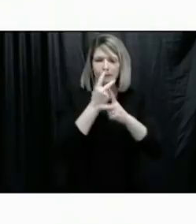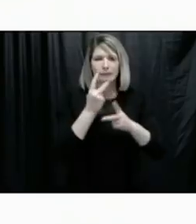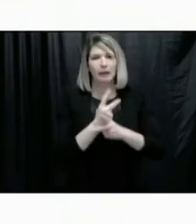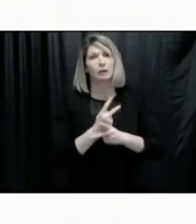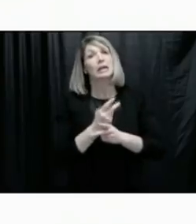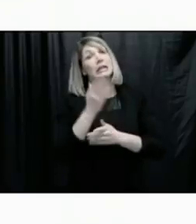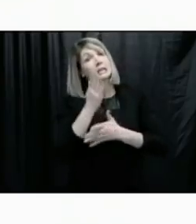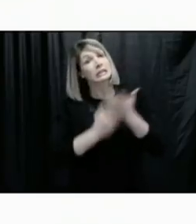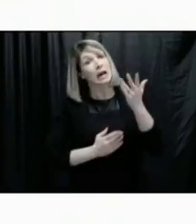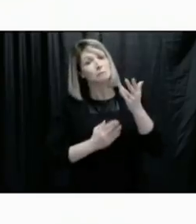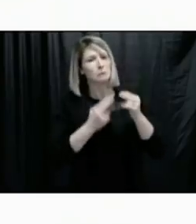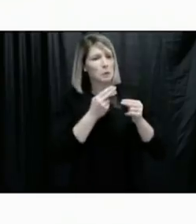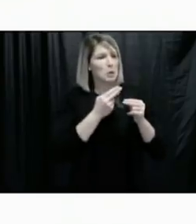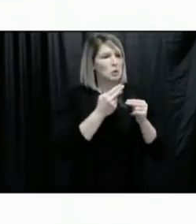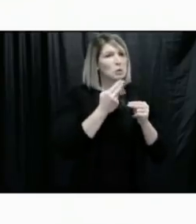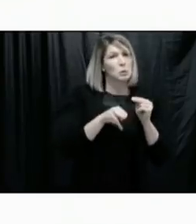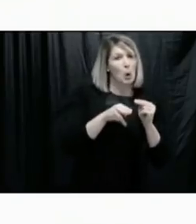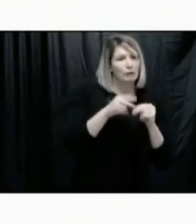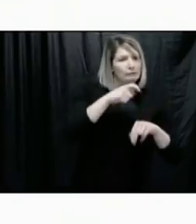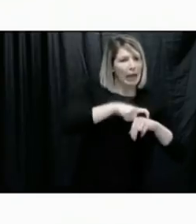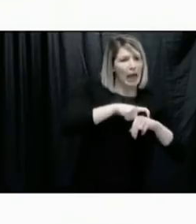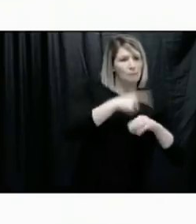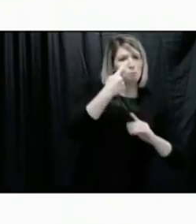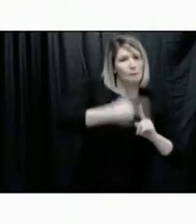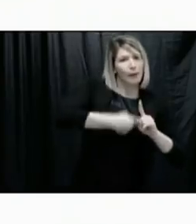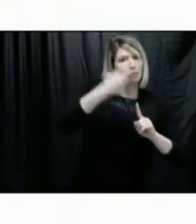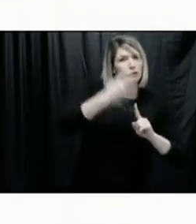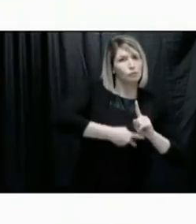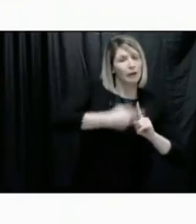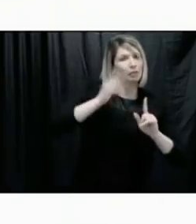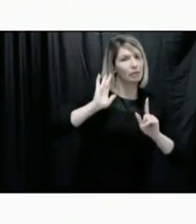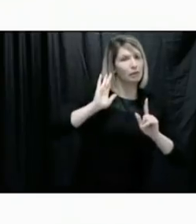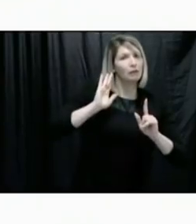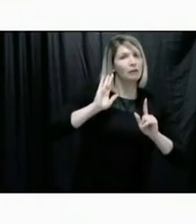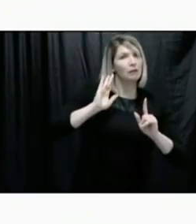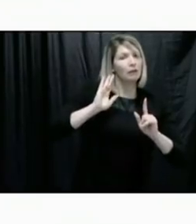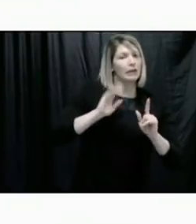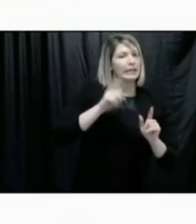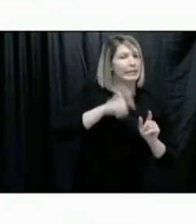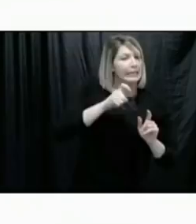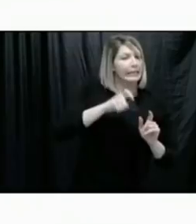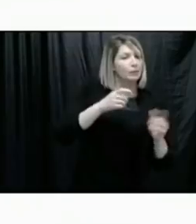PROJECTING CASES AND WE'RE GOING